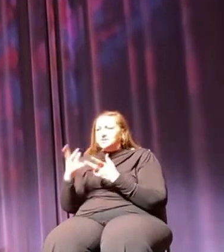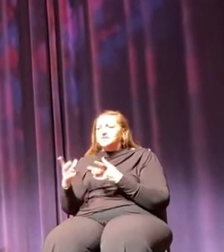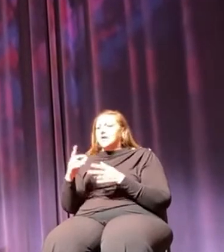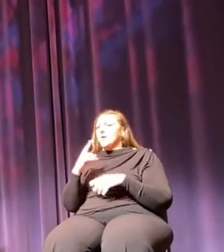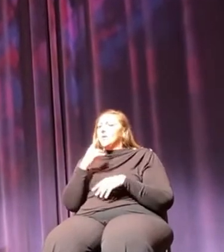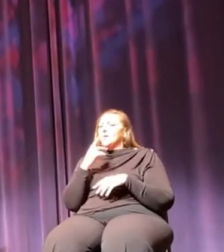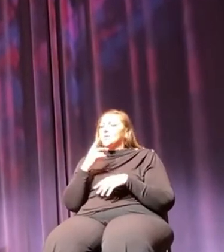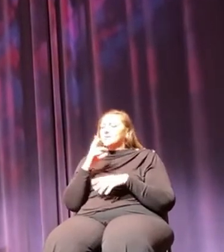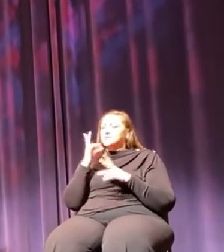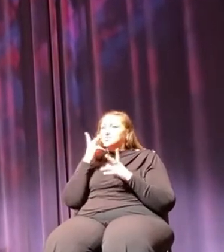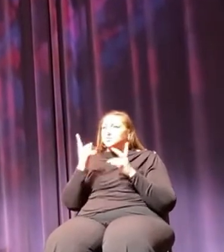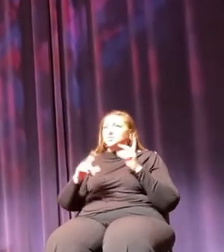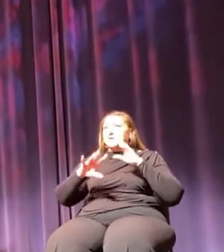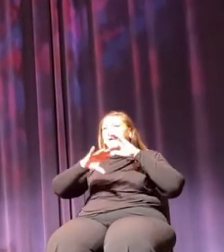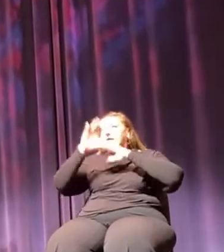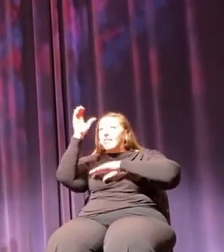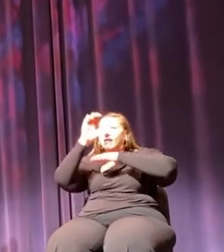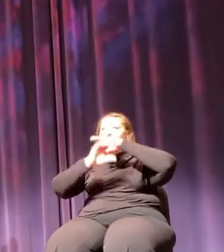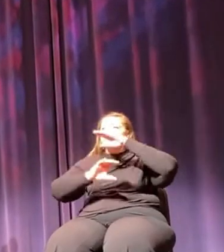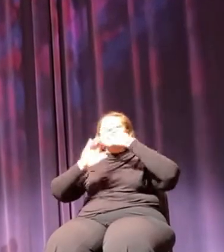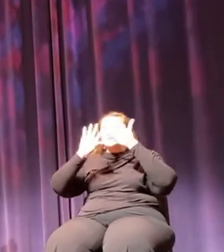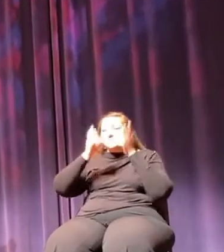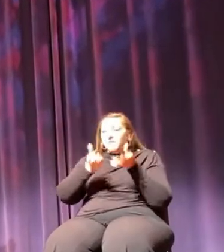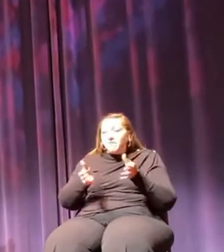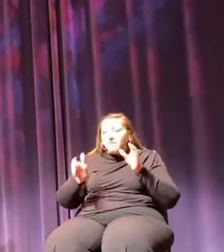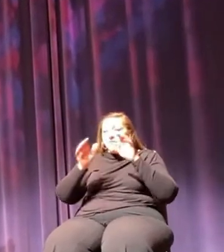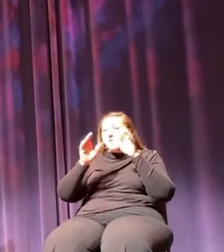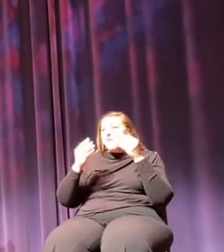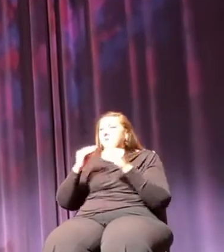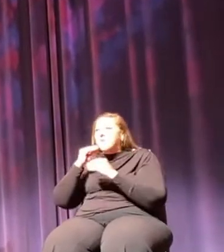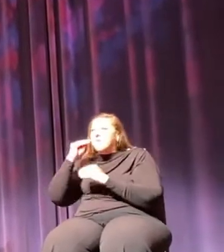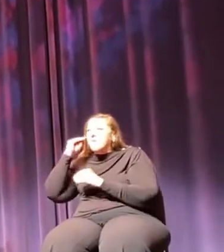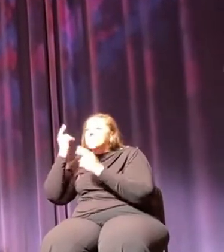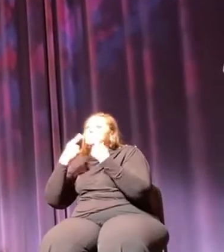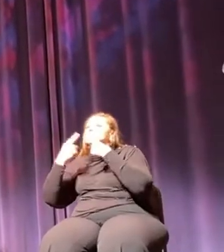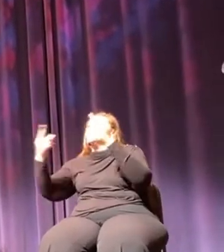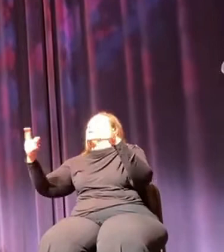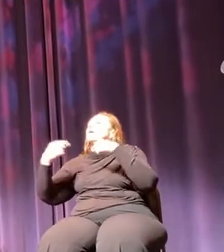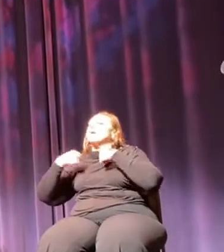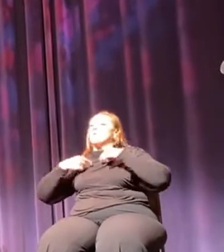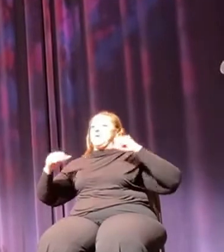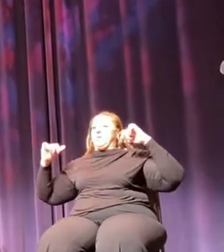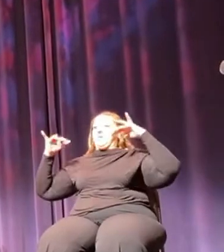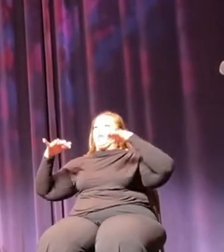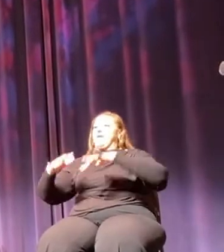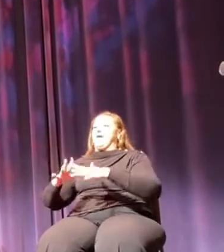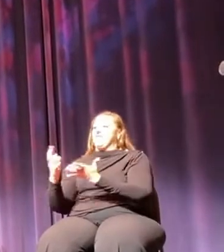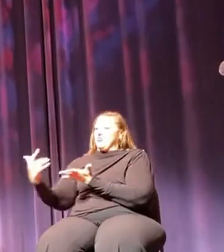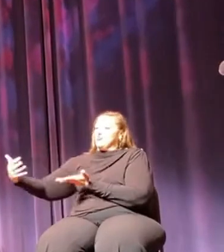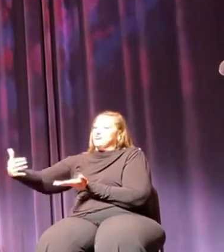sinking sons swept cool cement of our homes, We declared, we will gather history ourselves!